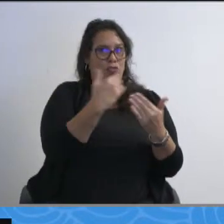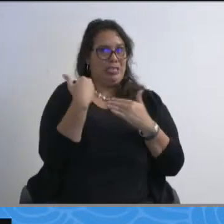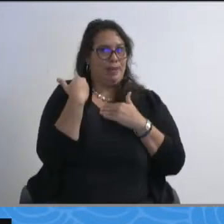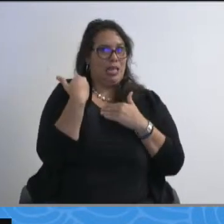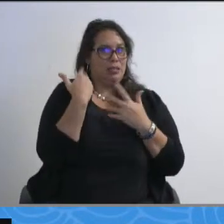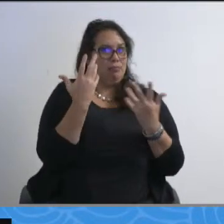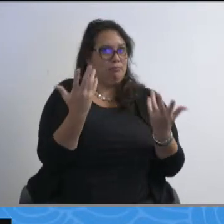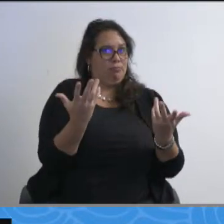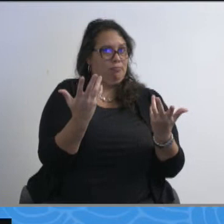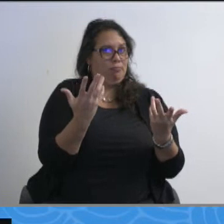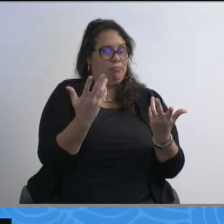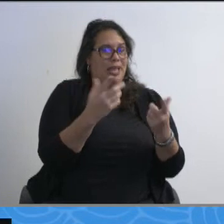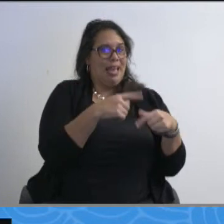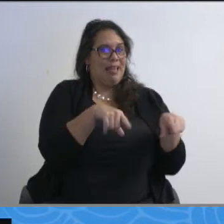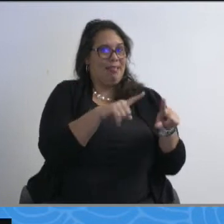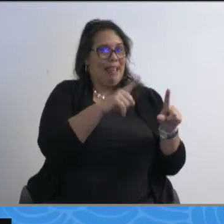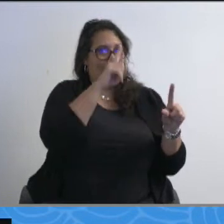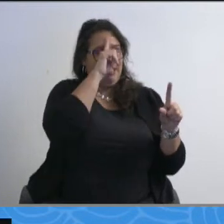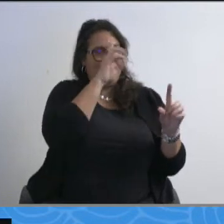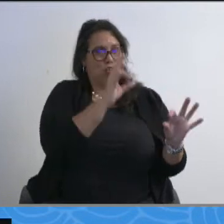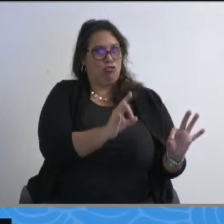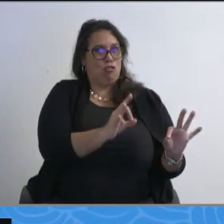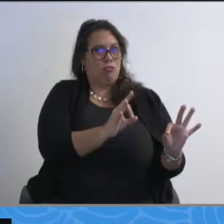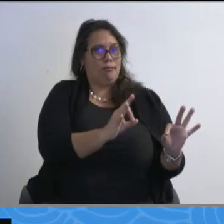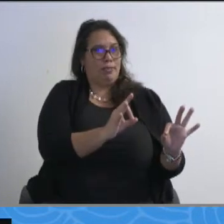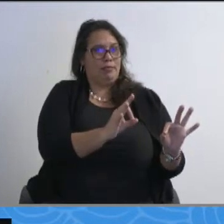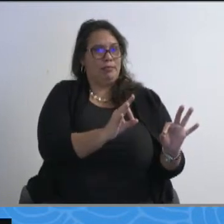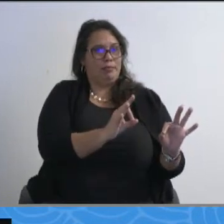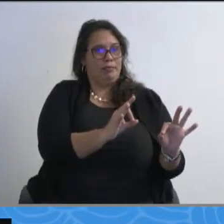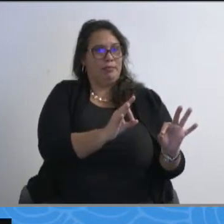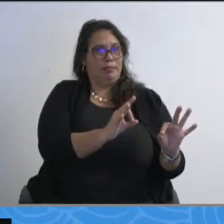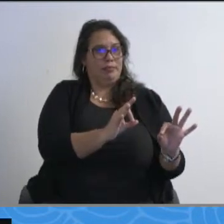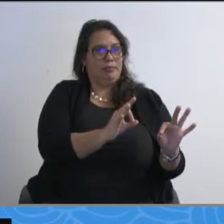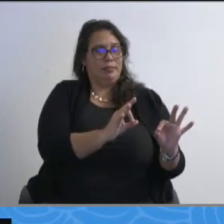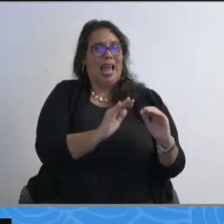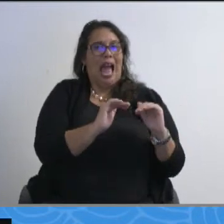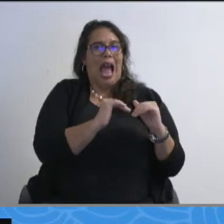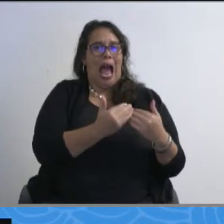that they would determine how those options